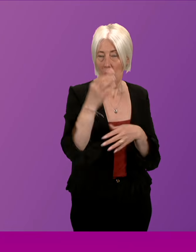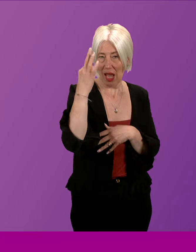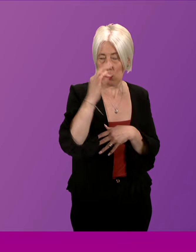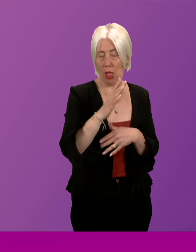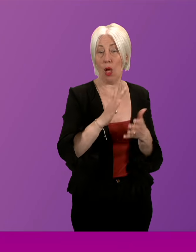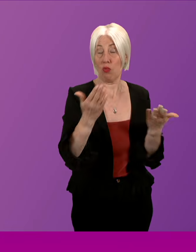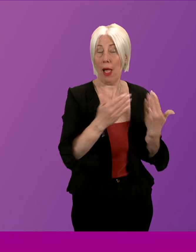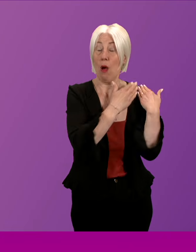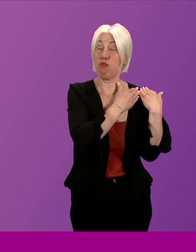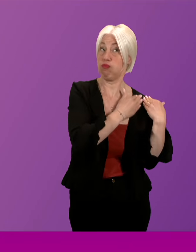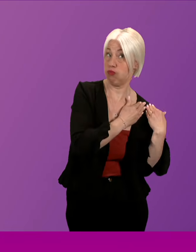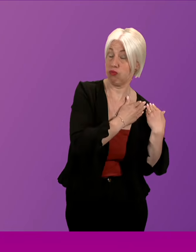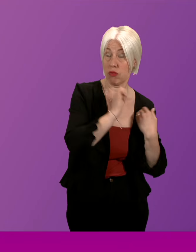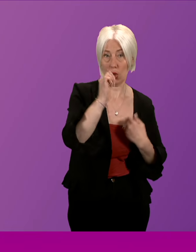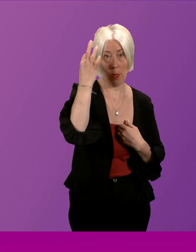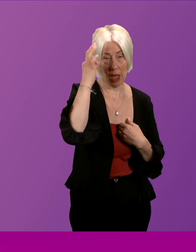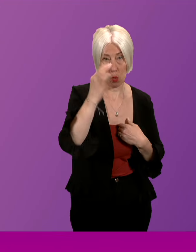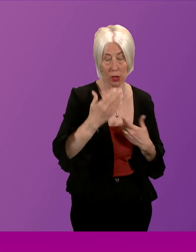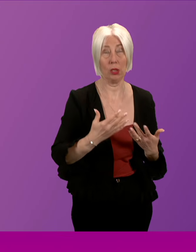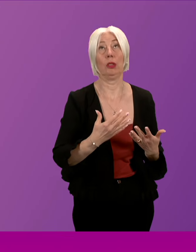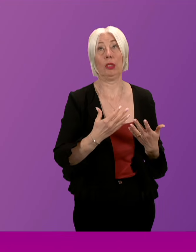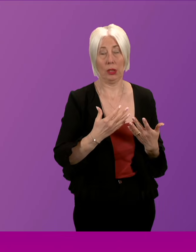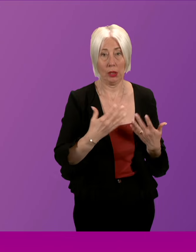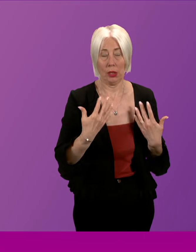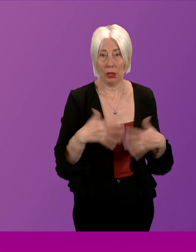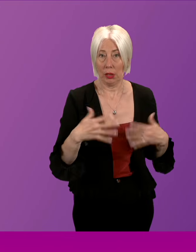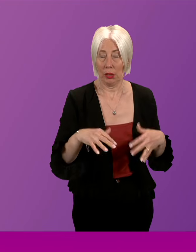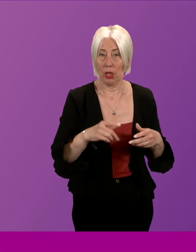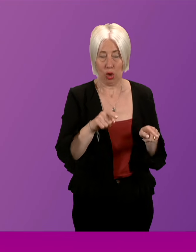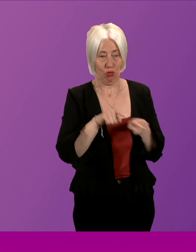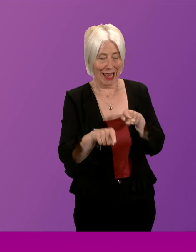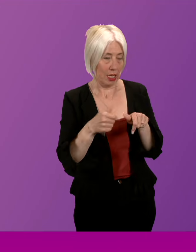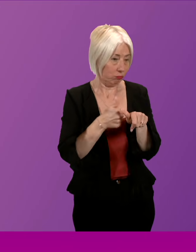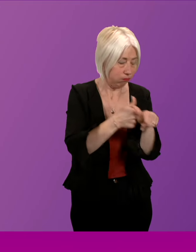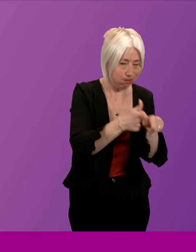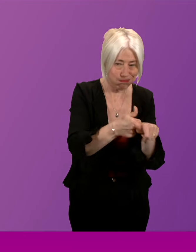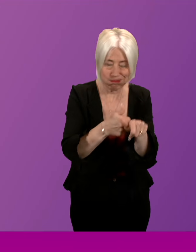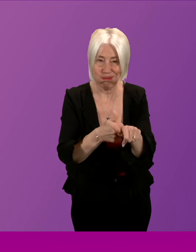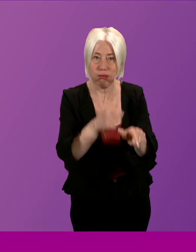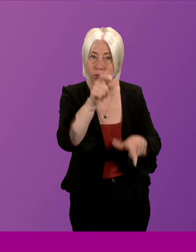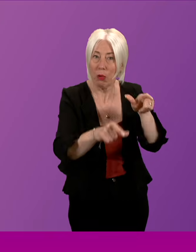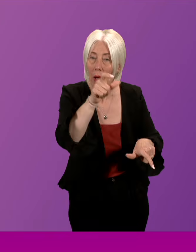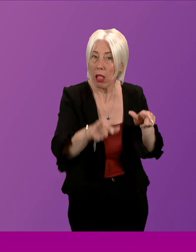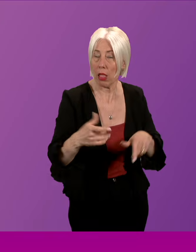burden that it is addressing in trying to support the residents who have been